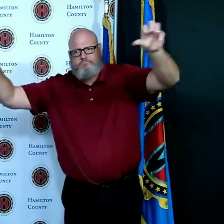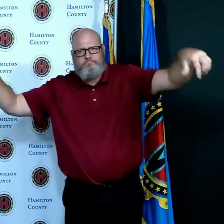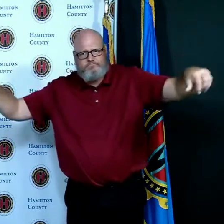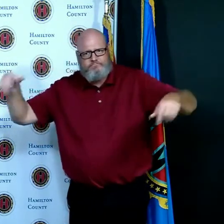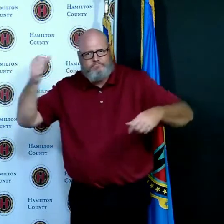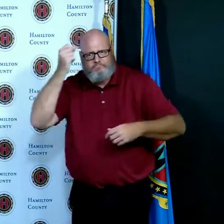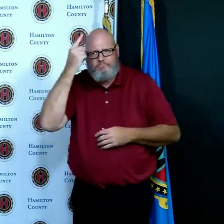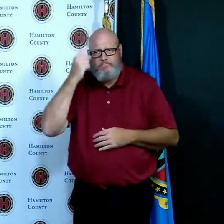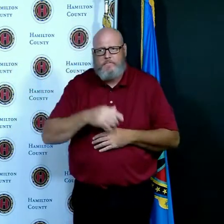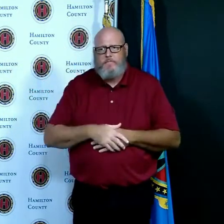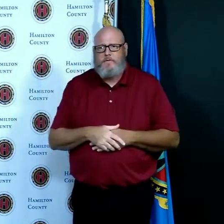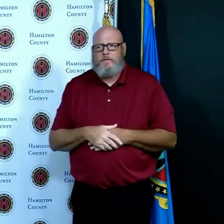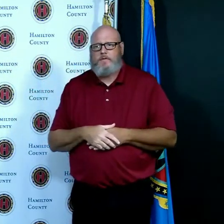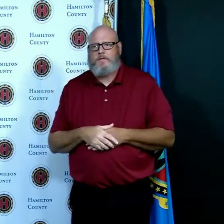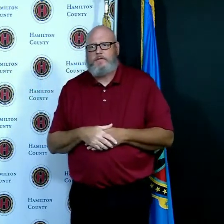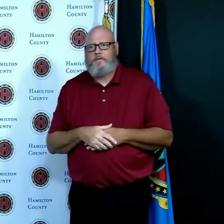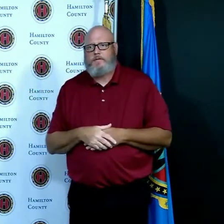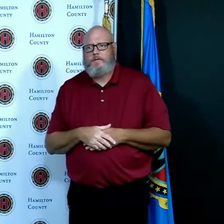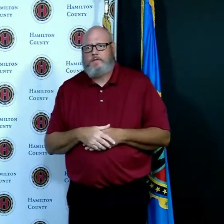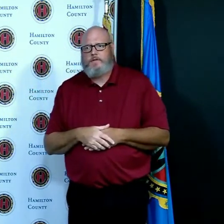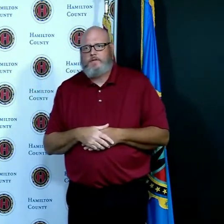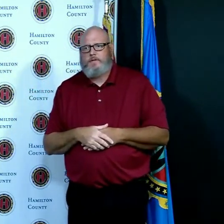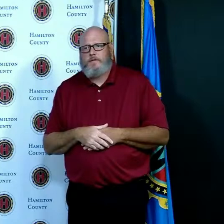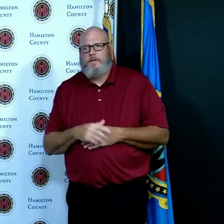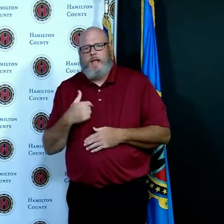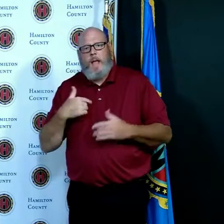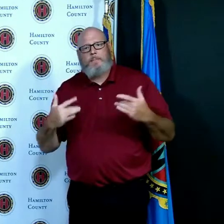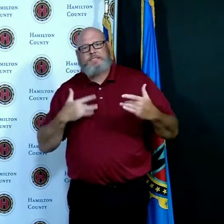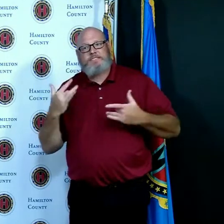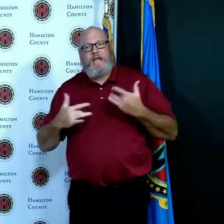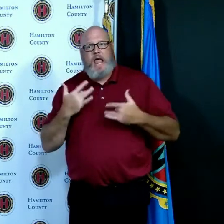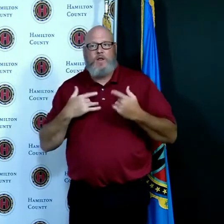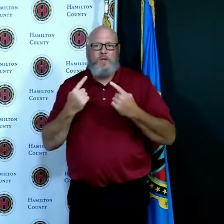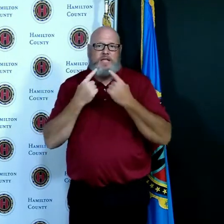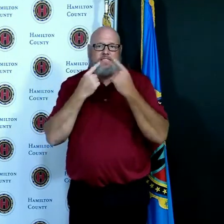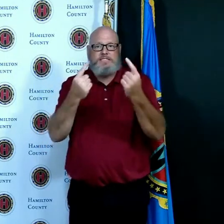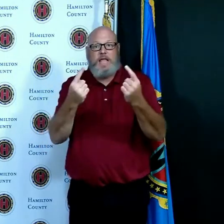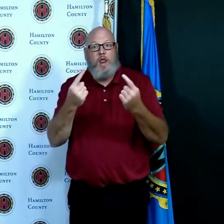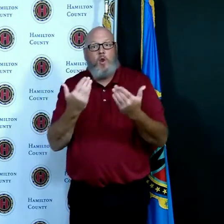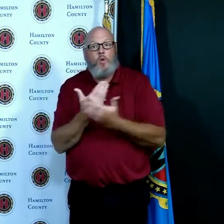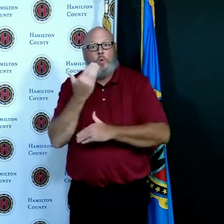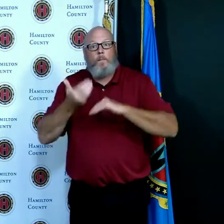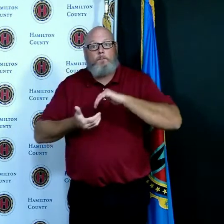reflected on the website with the YMCA of Greater Cincinnati